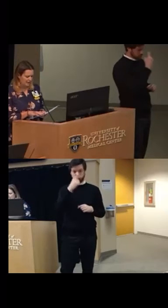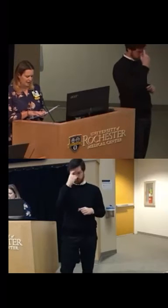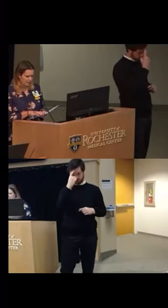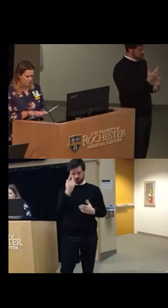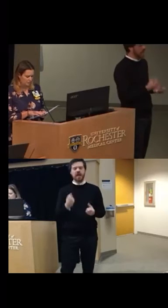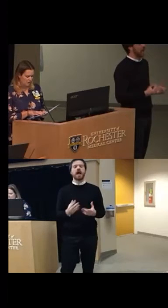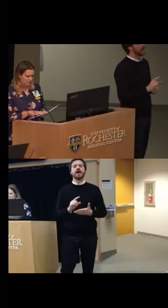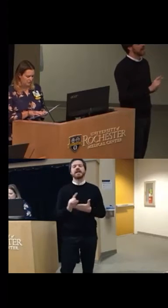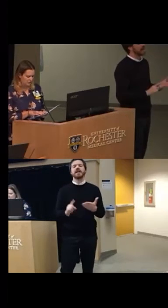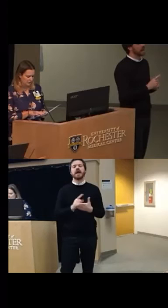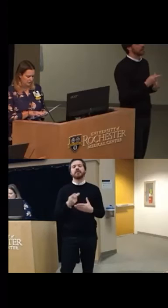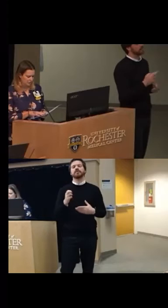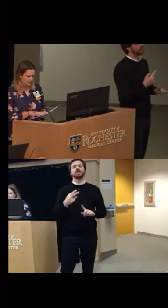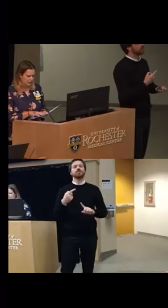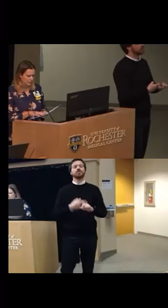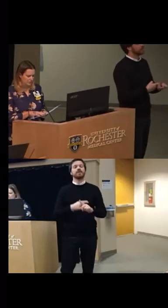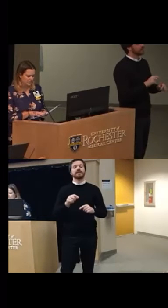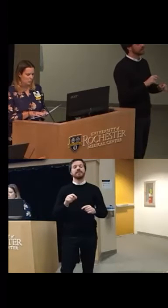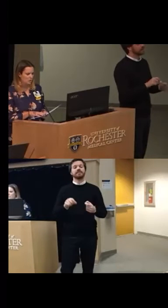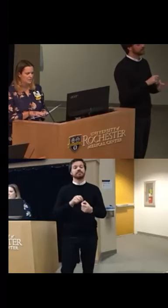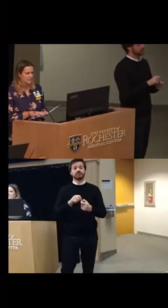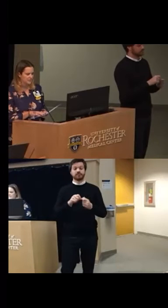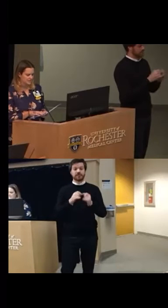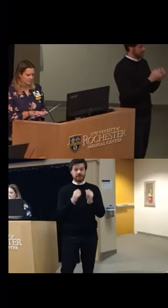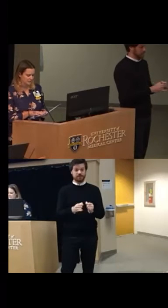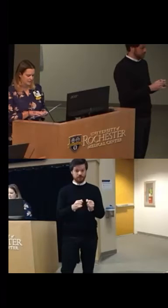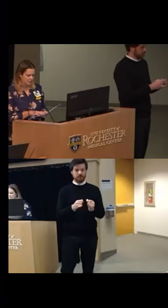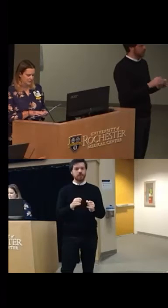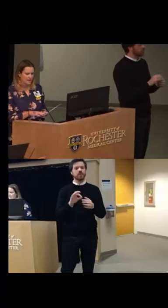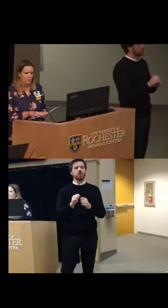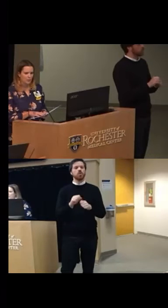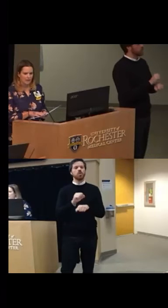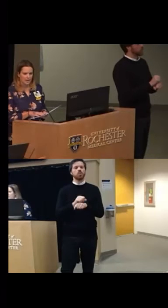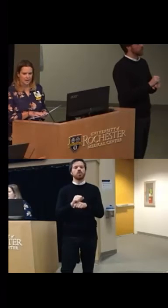many hours per month a typical employee loses to work presenteeism so being at work but not